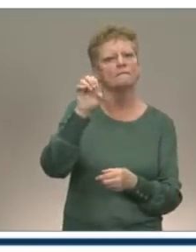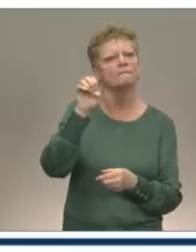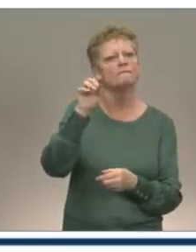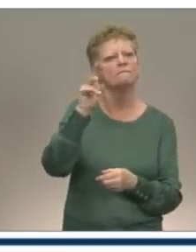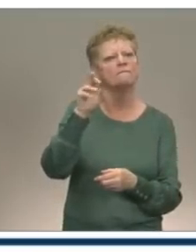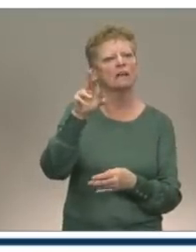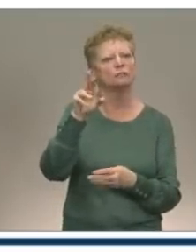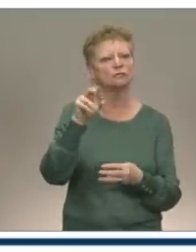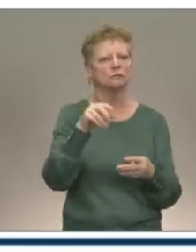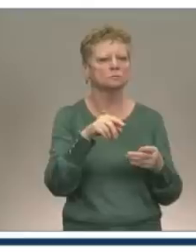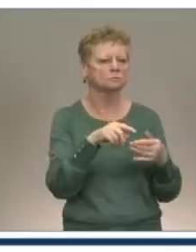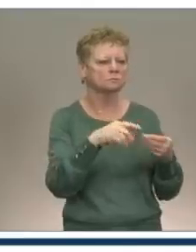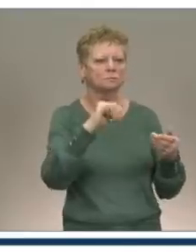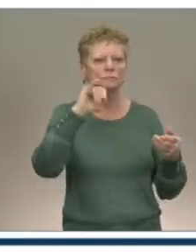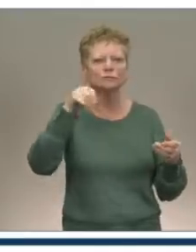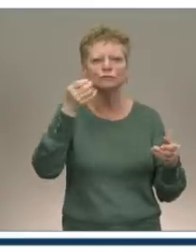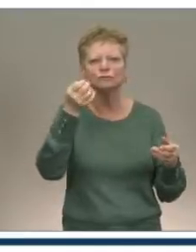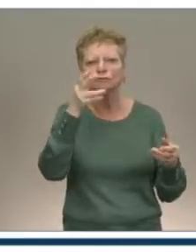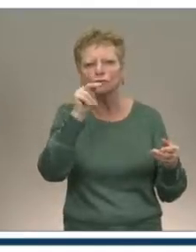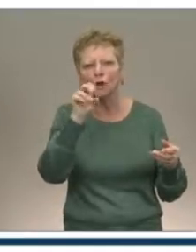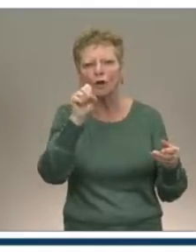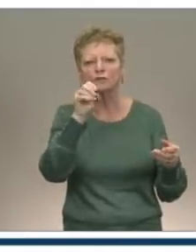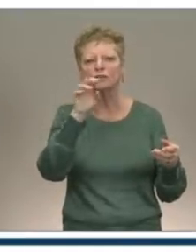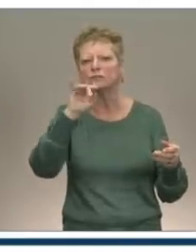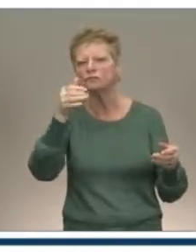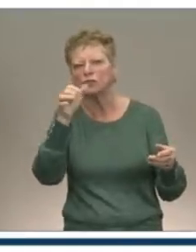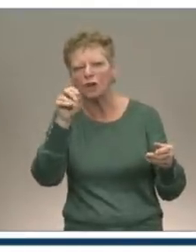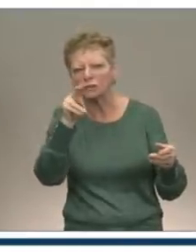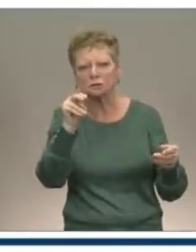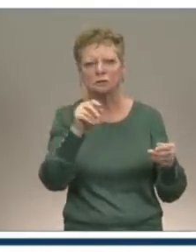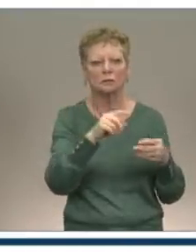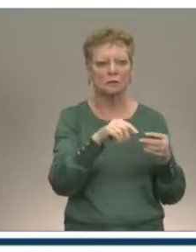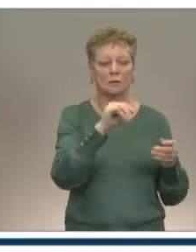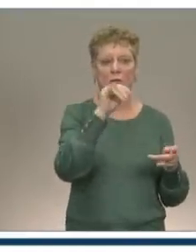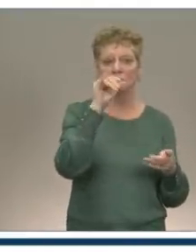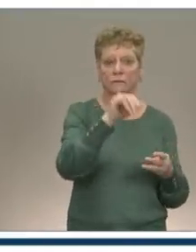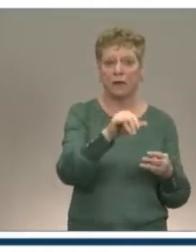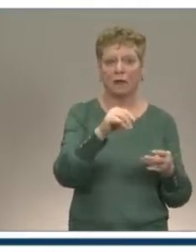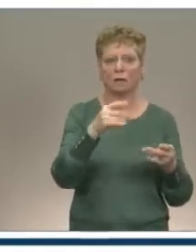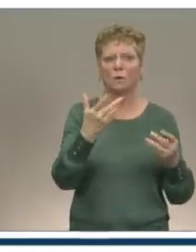clarify if this is throughout the province or in a range of communities or where whereabouts will be